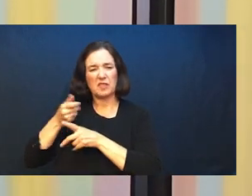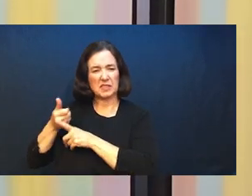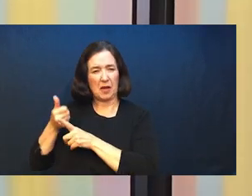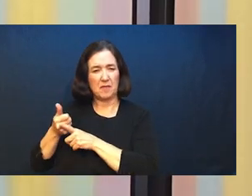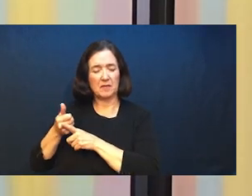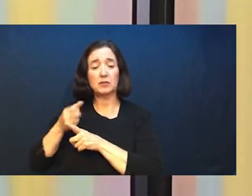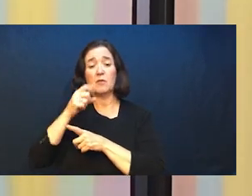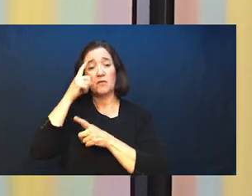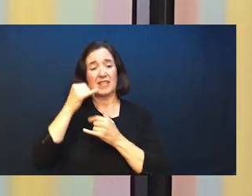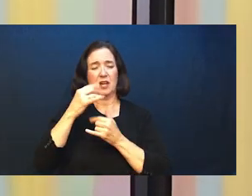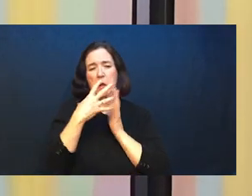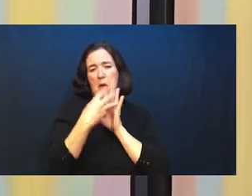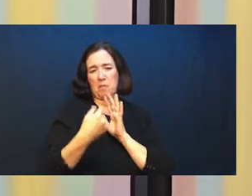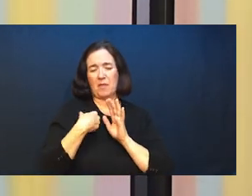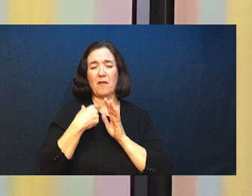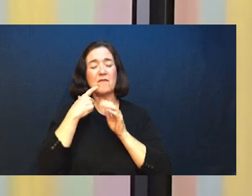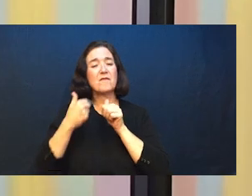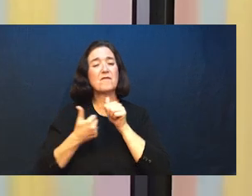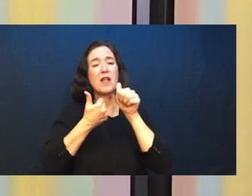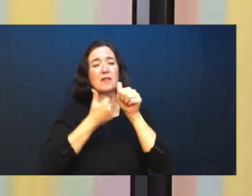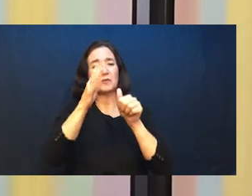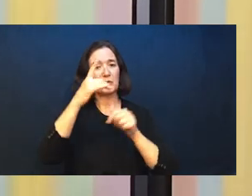So do like I do in the meantime. Follow your dreams.